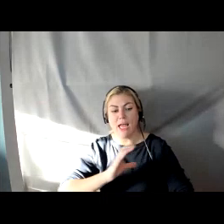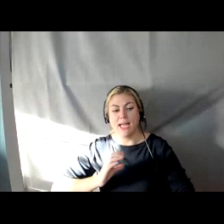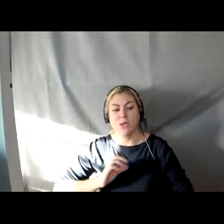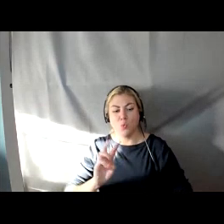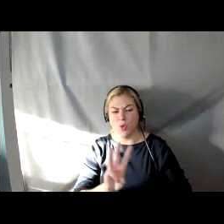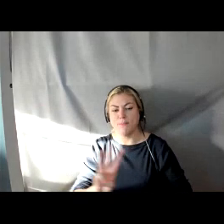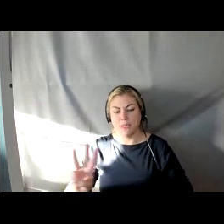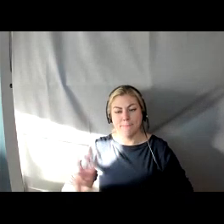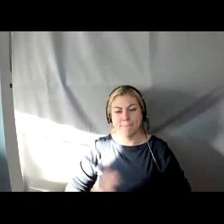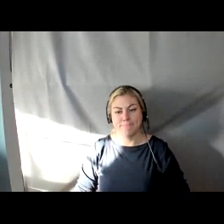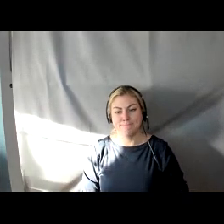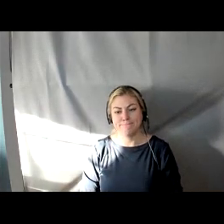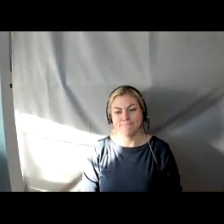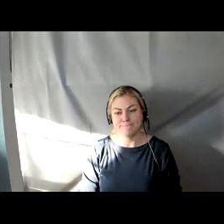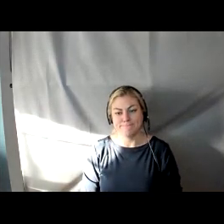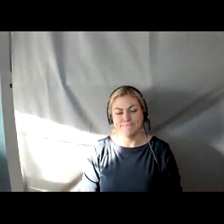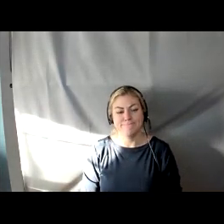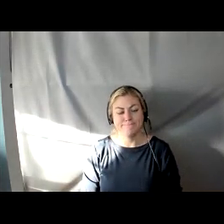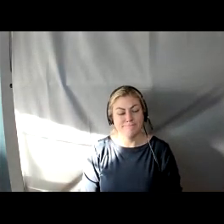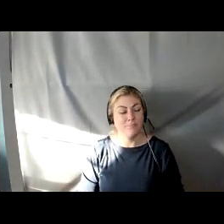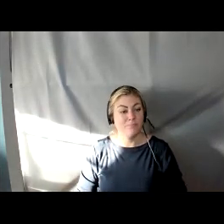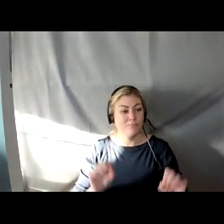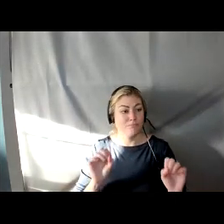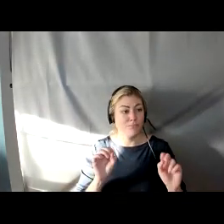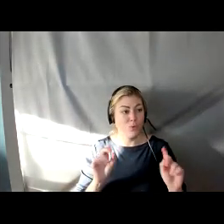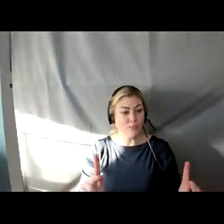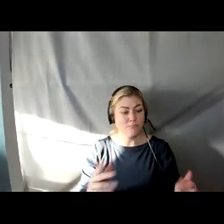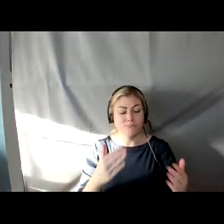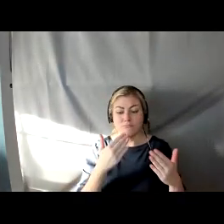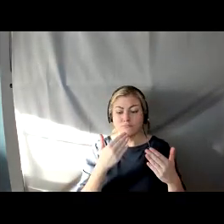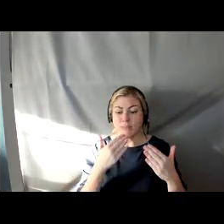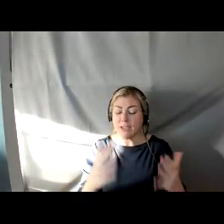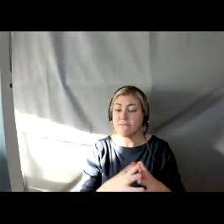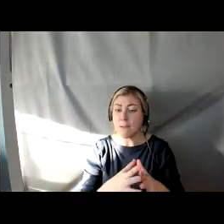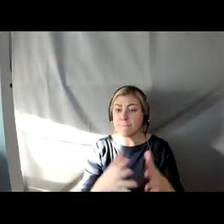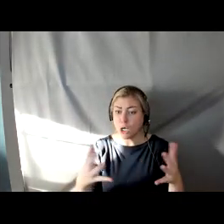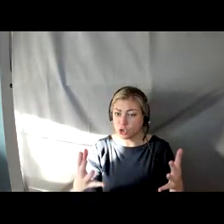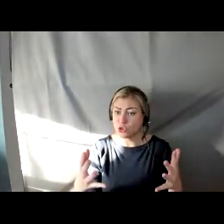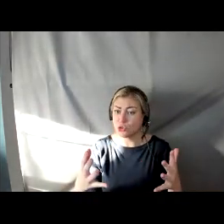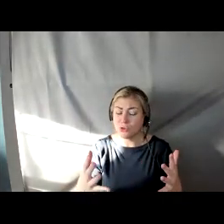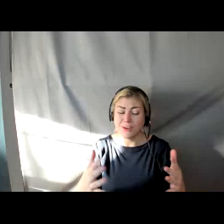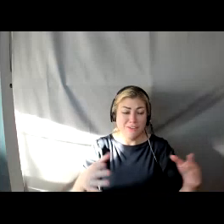All right, thank you very much for your attention through this this presentation.